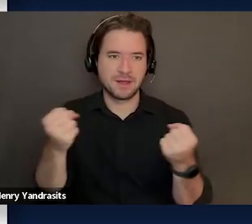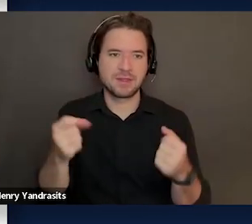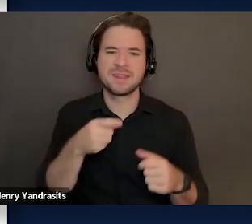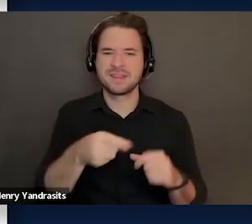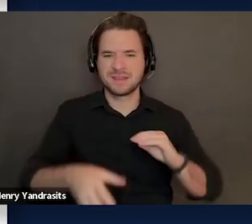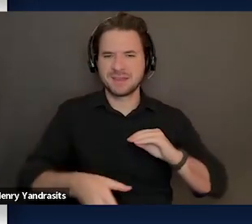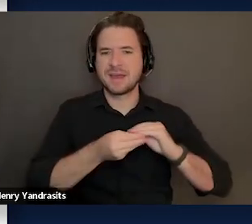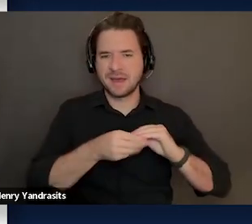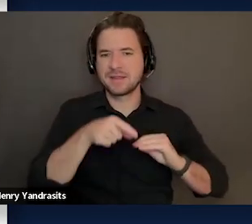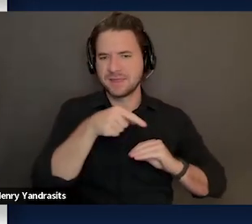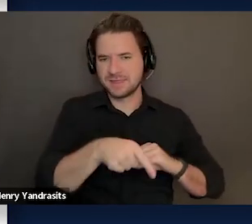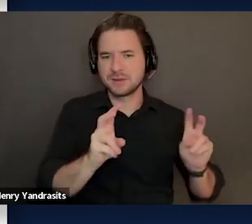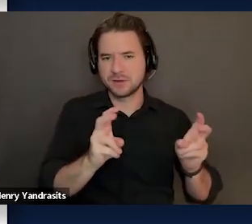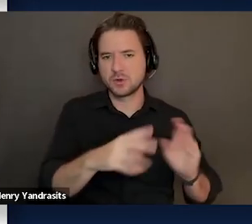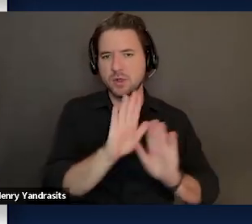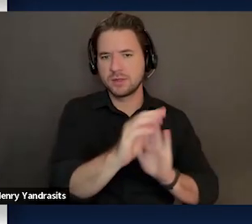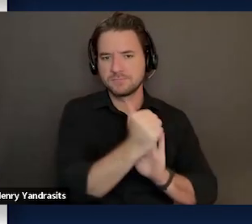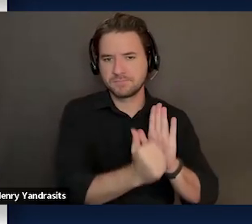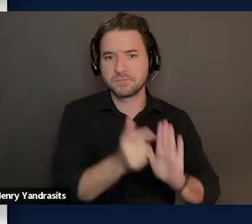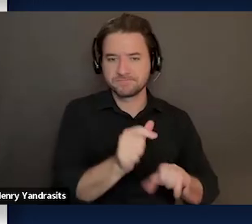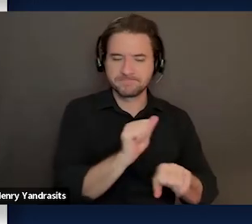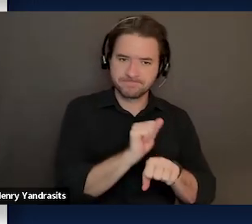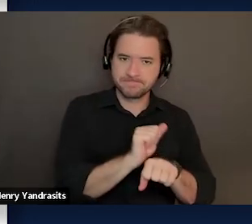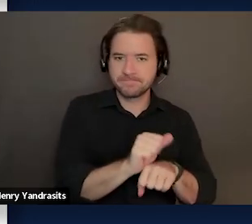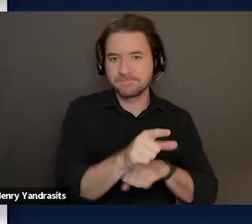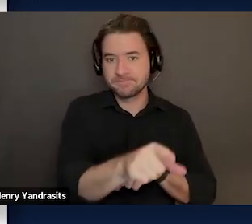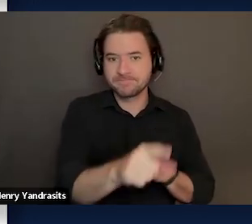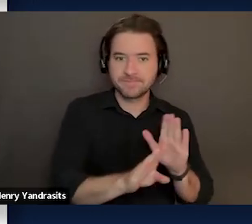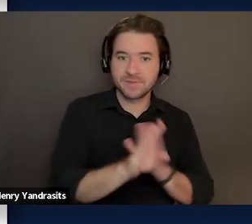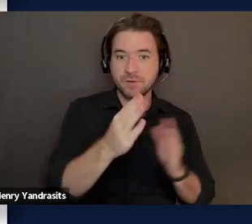Um, on their agenda. So they do their work and come up with a set of recommendations.